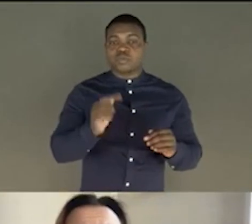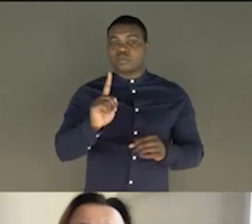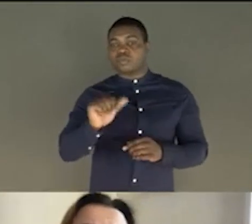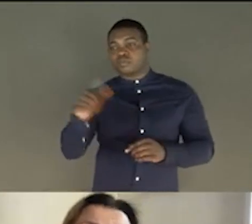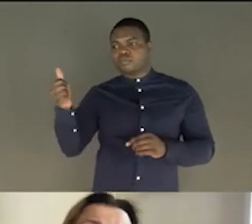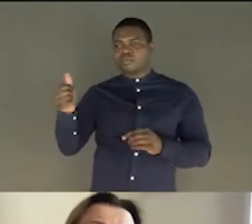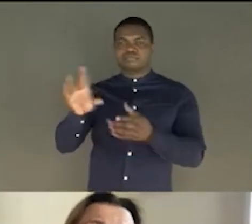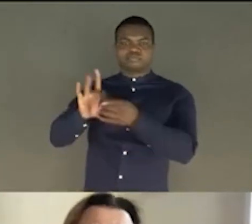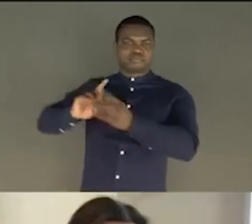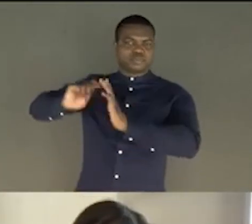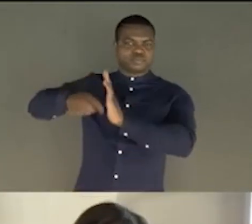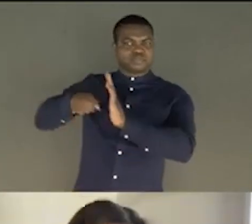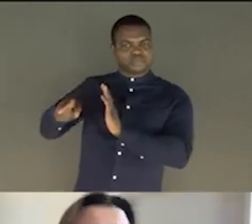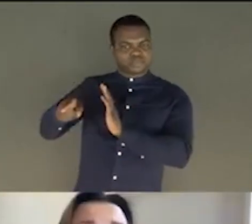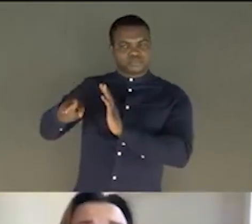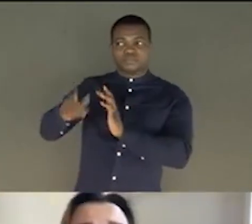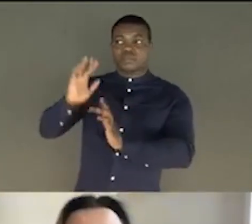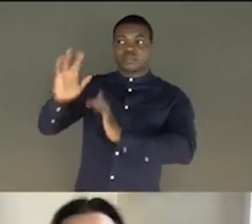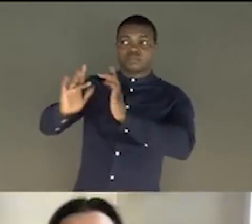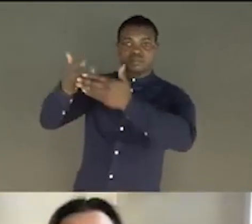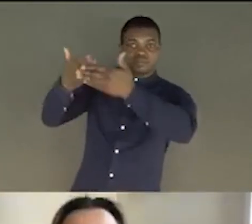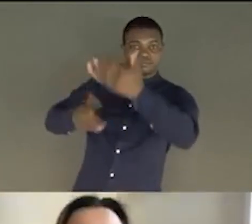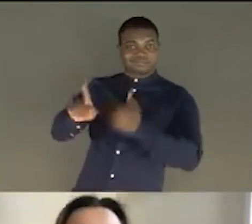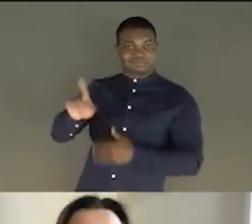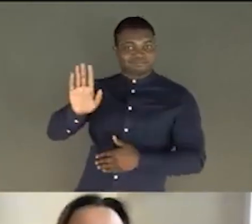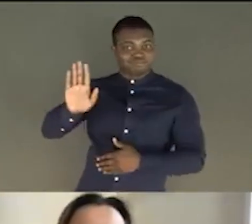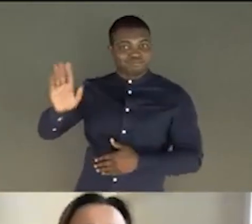testing has already, before the project results are kind